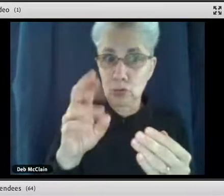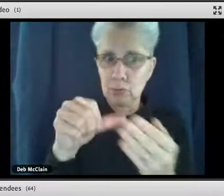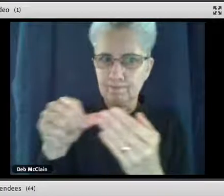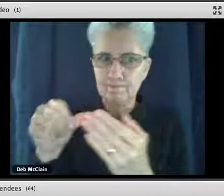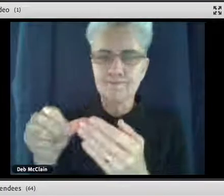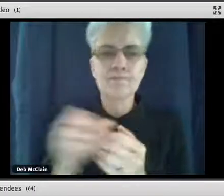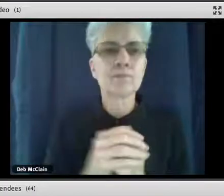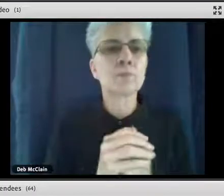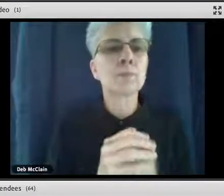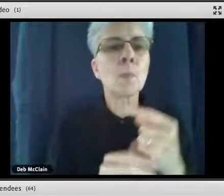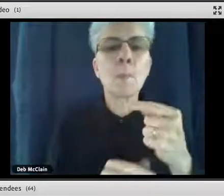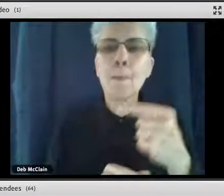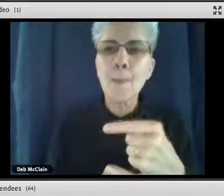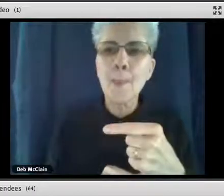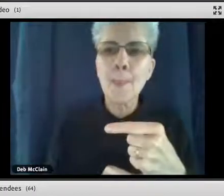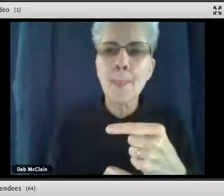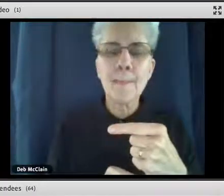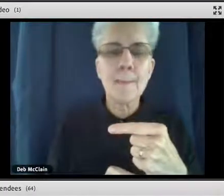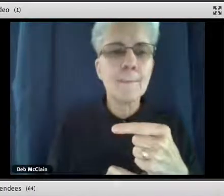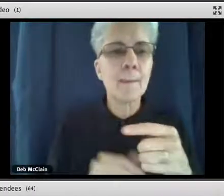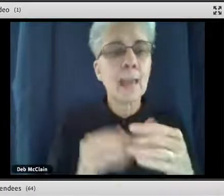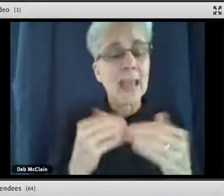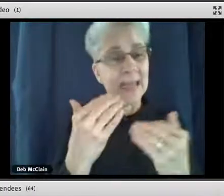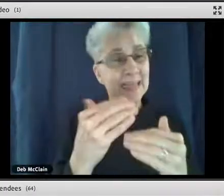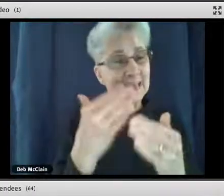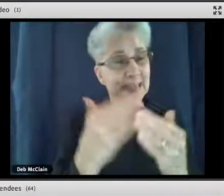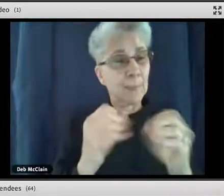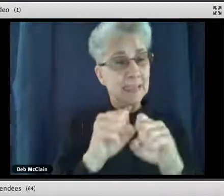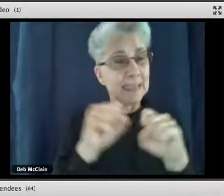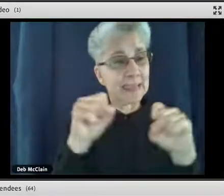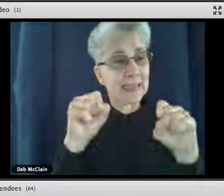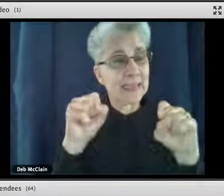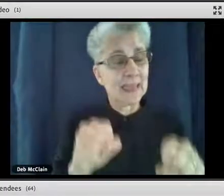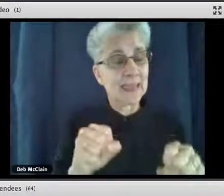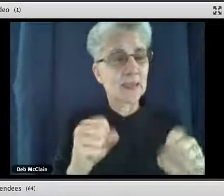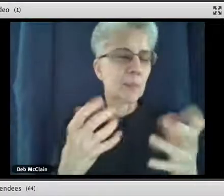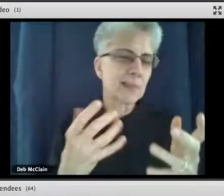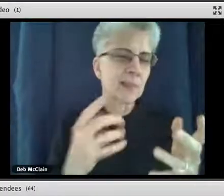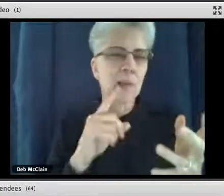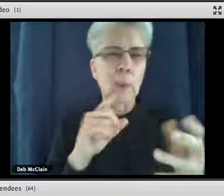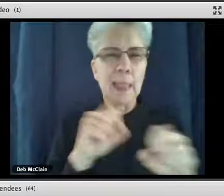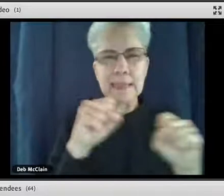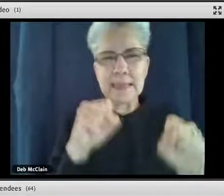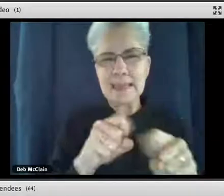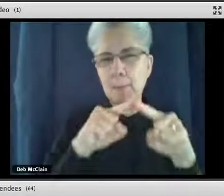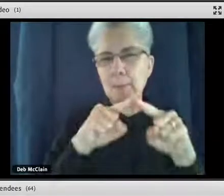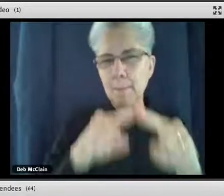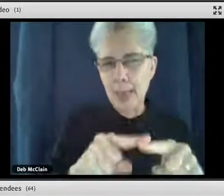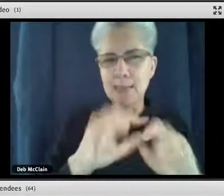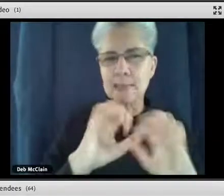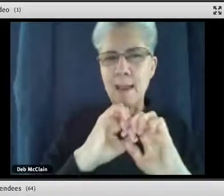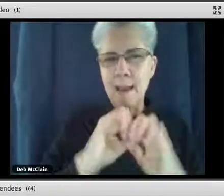Now within at least some systems, right, it's just really system dependent